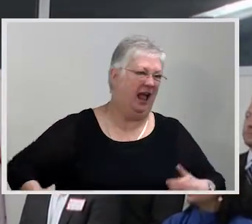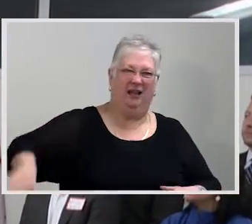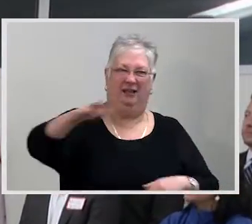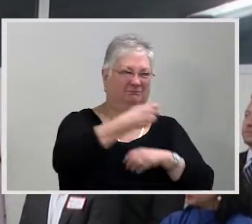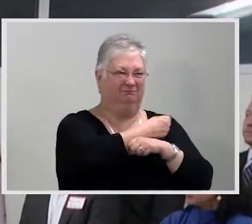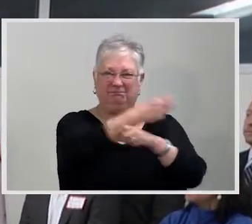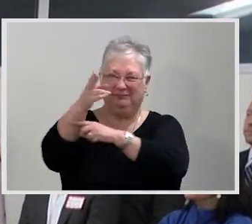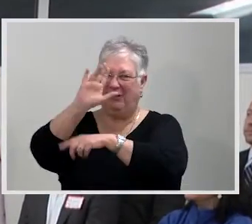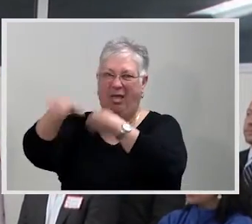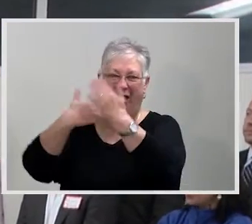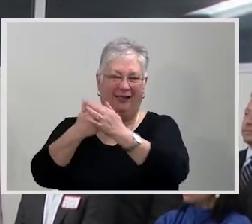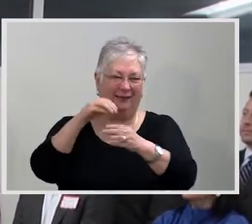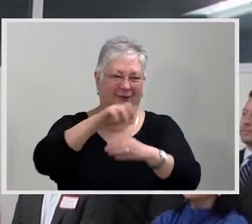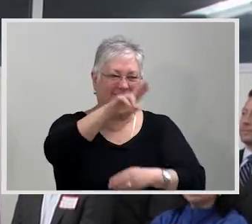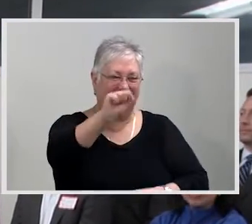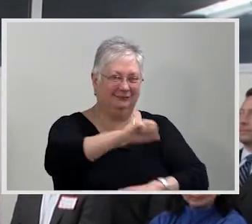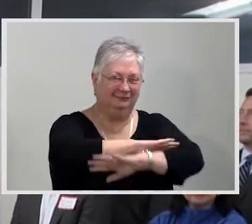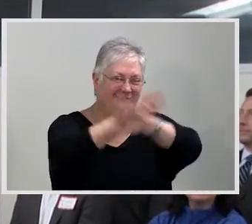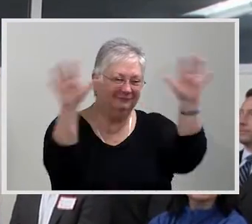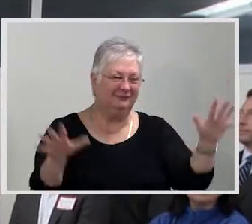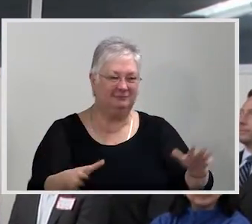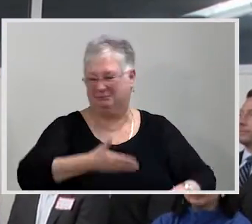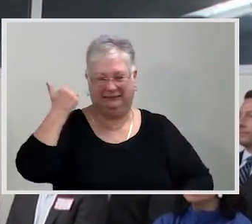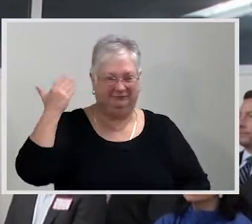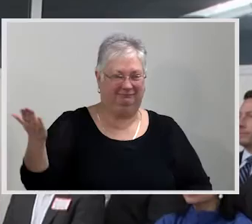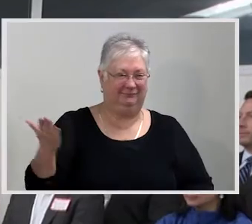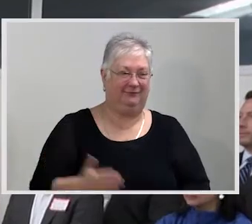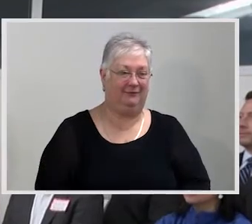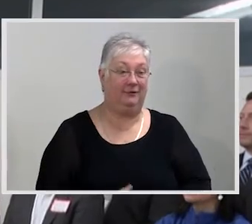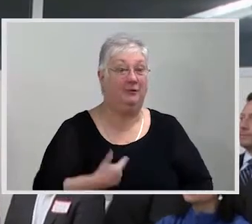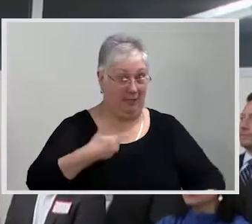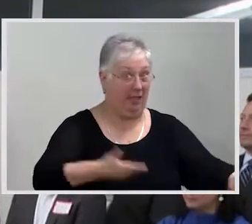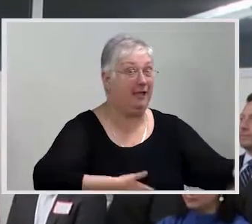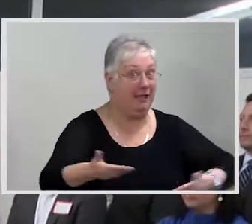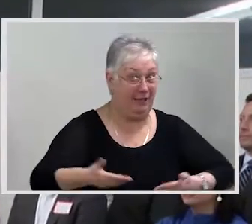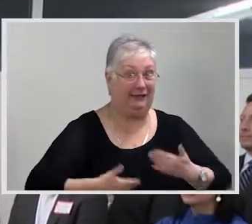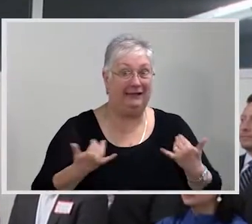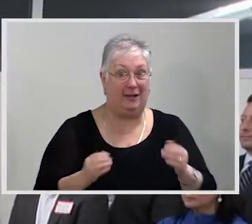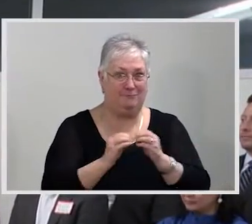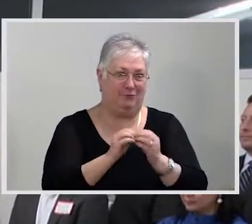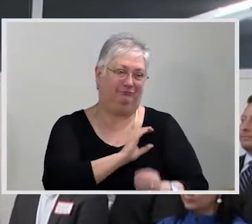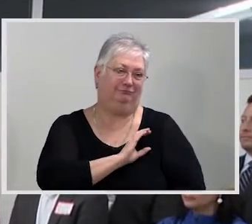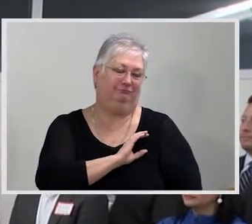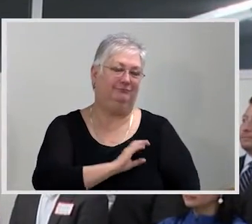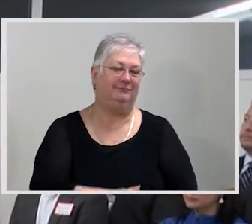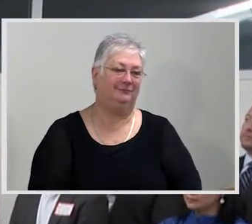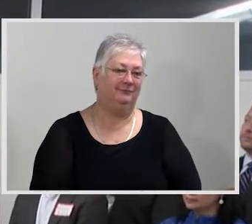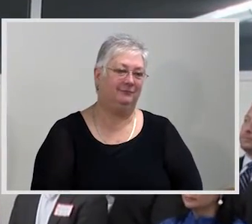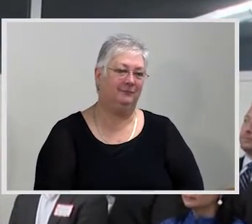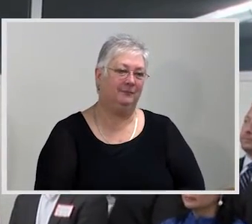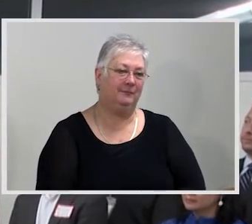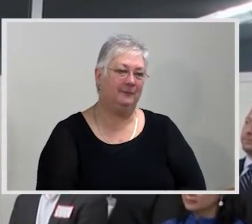AND WE ARE HIRING. AND WE ARE HIRING RIGHT HERE IN WASHINGTON, D.C. AND ONE THING WE DID LAST YEAR